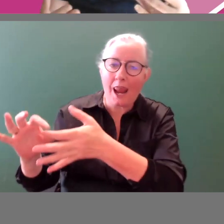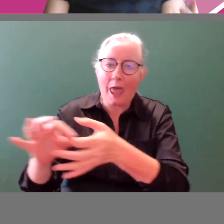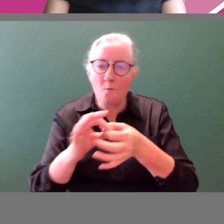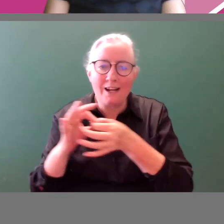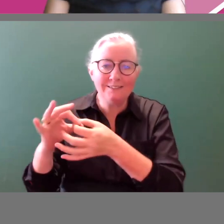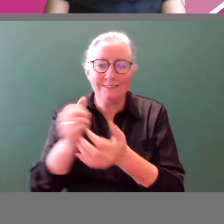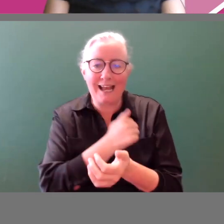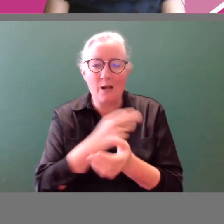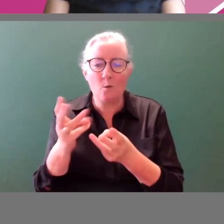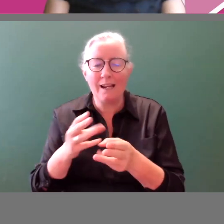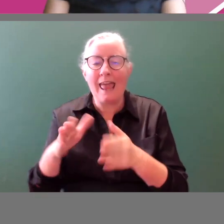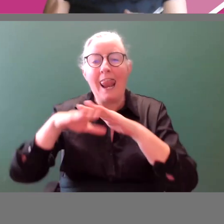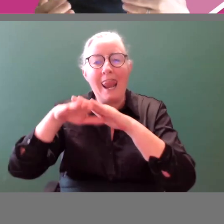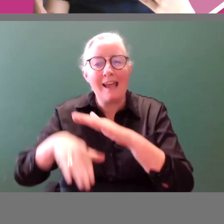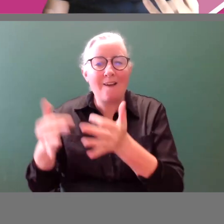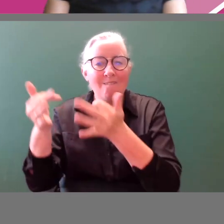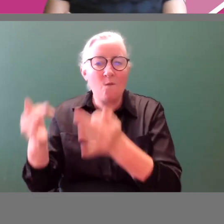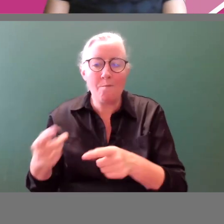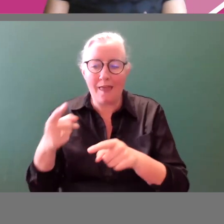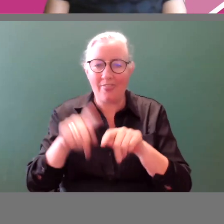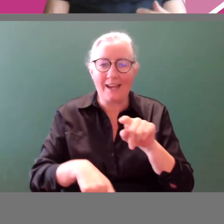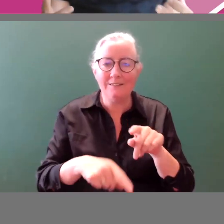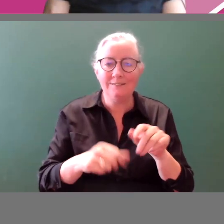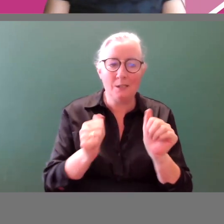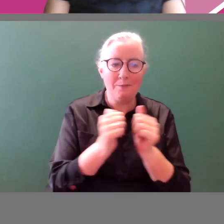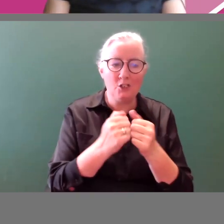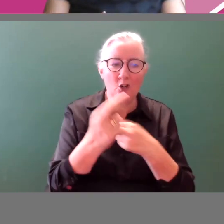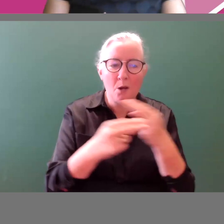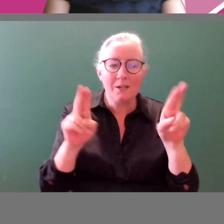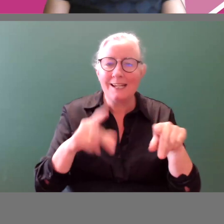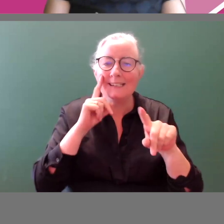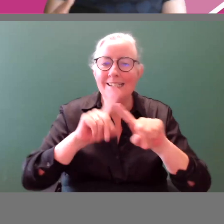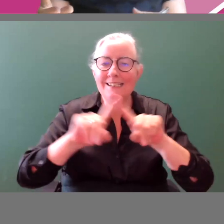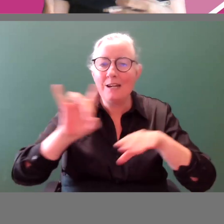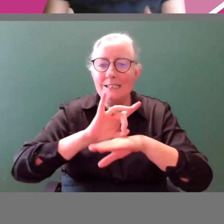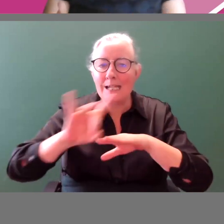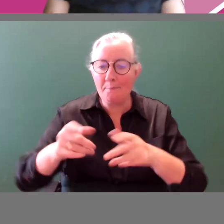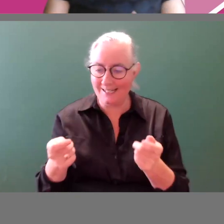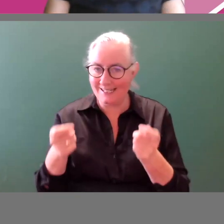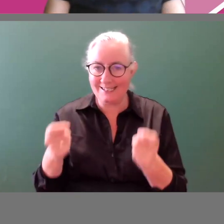formal than a meeting room, and there is different types of seating, so people can choose the seating